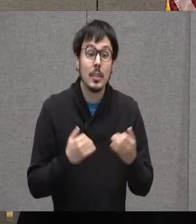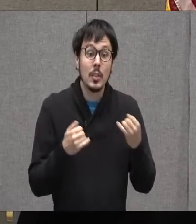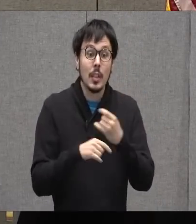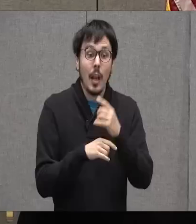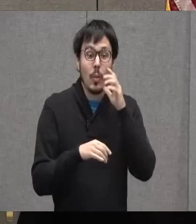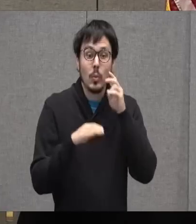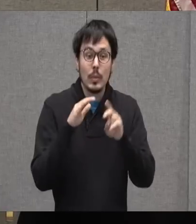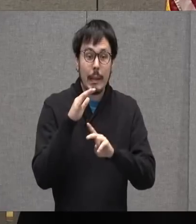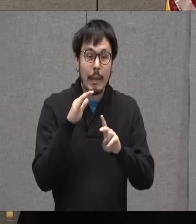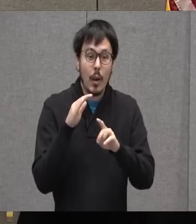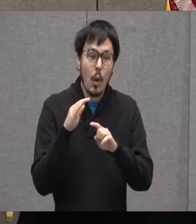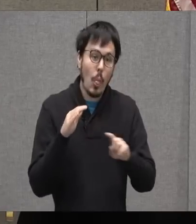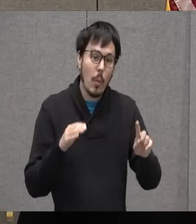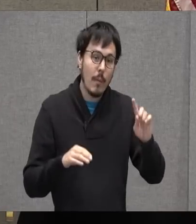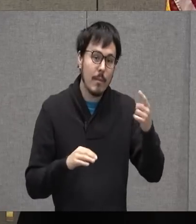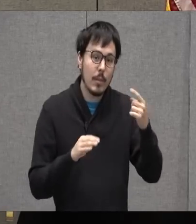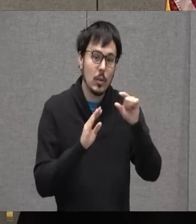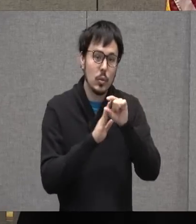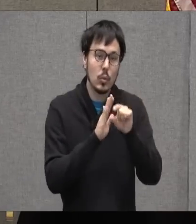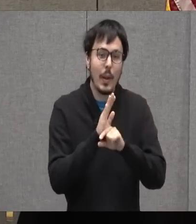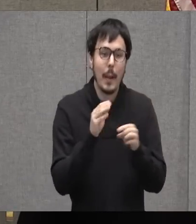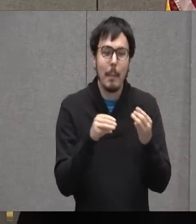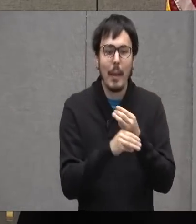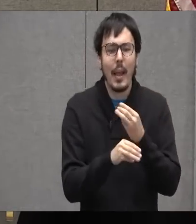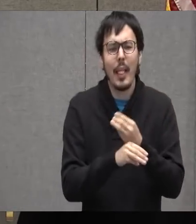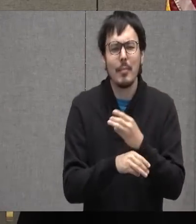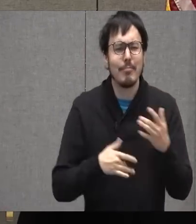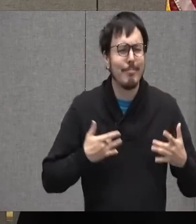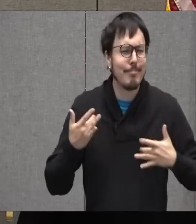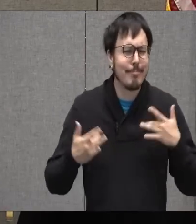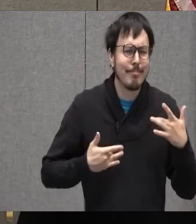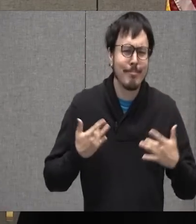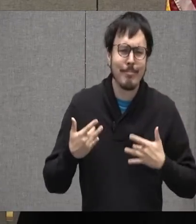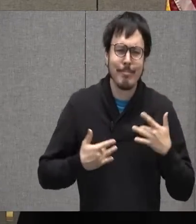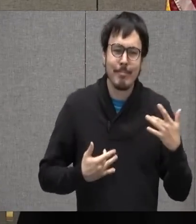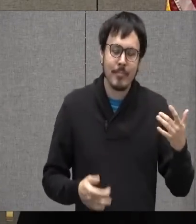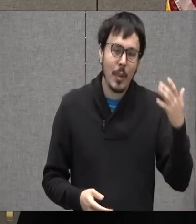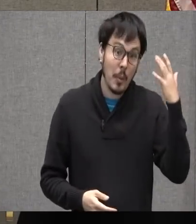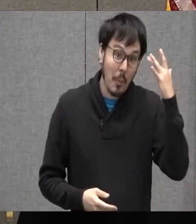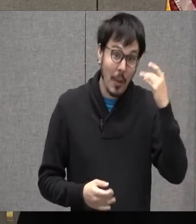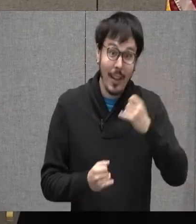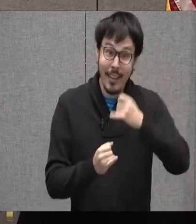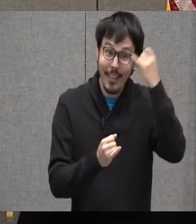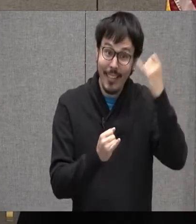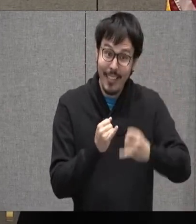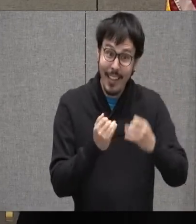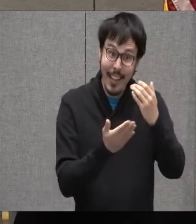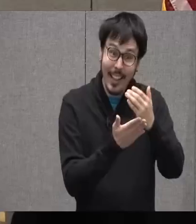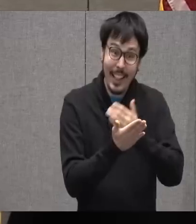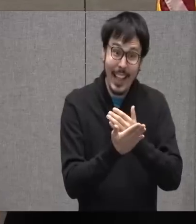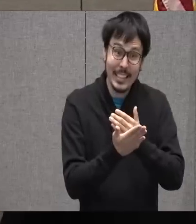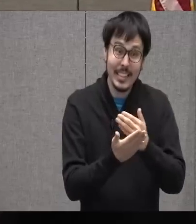and first-grade math with you and I'm so excited because it's one of our last lessons before summer.